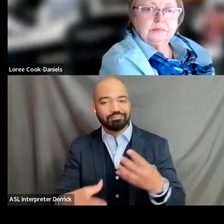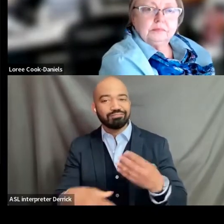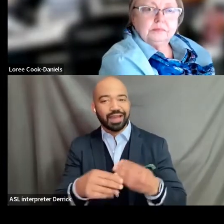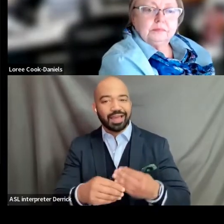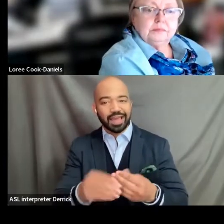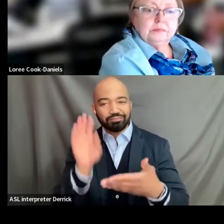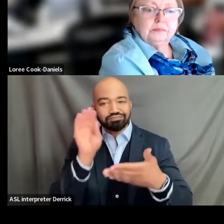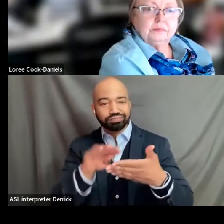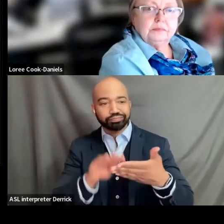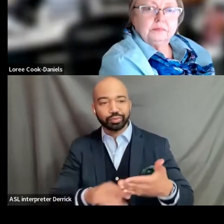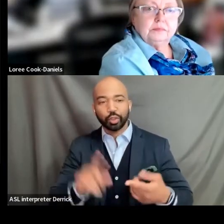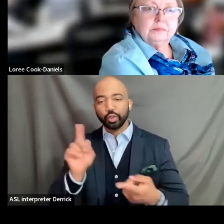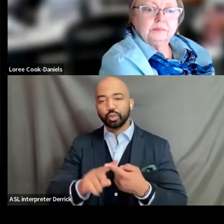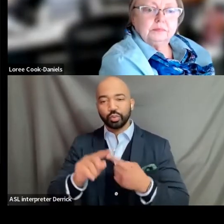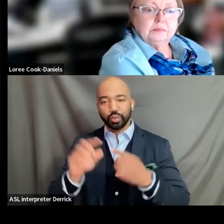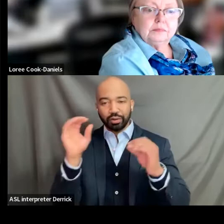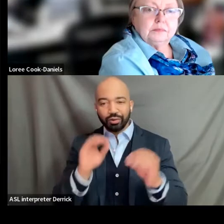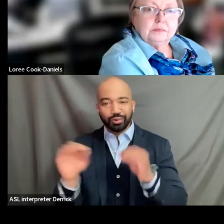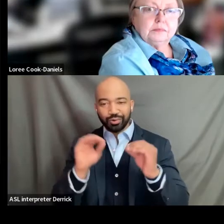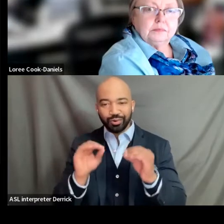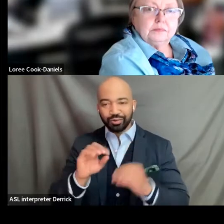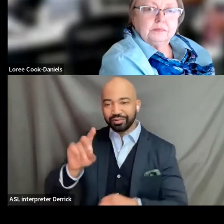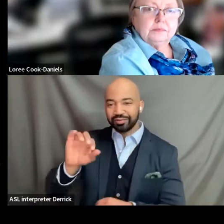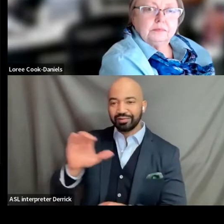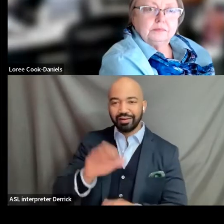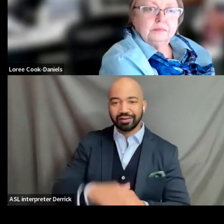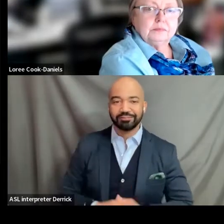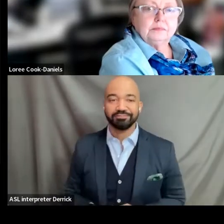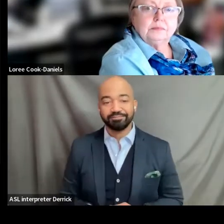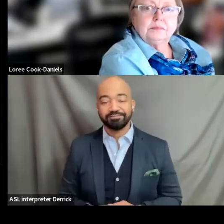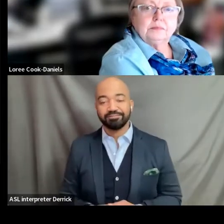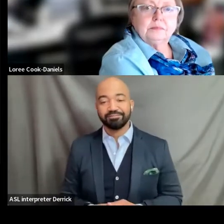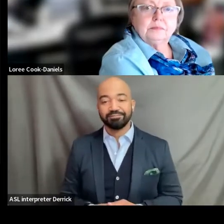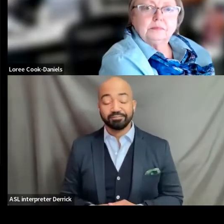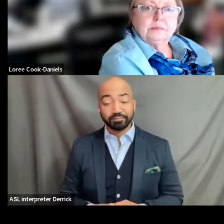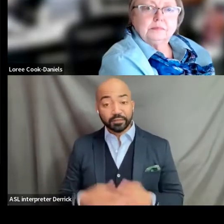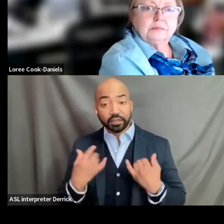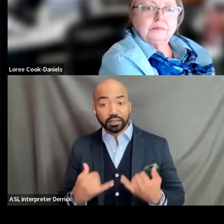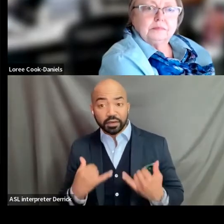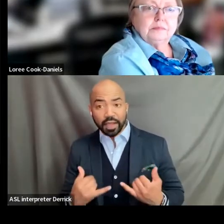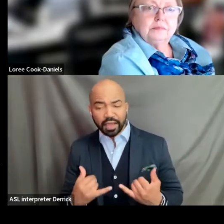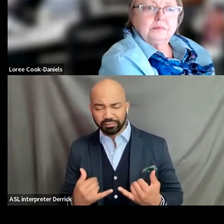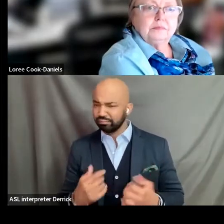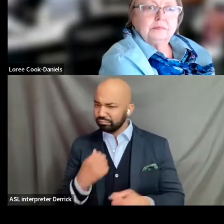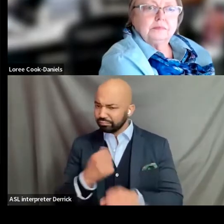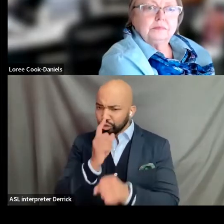A reminder to all of us to take ourselves today. Many of us work in trauma and healing